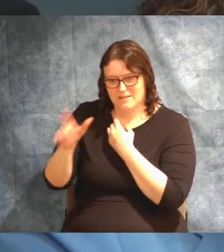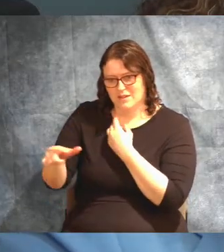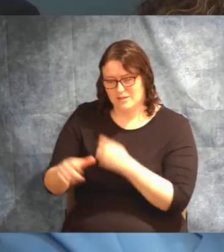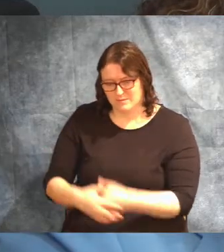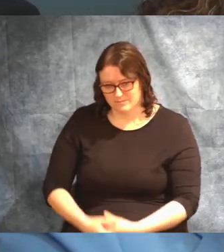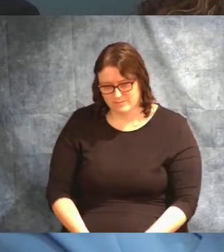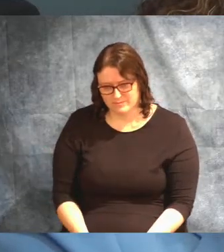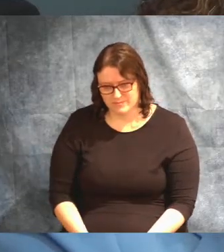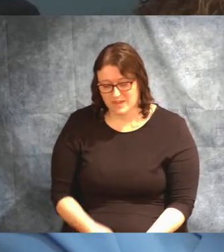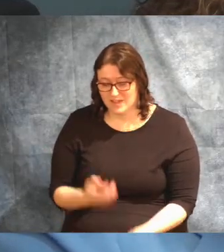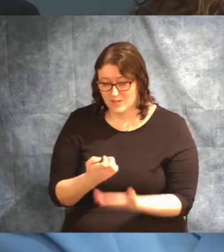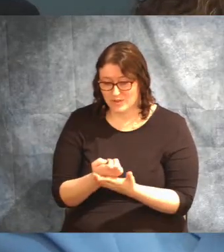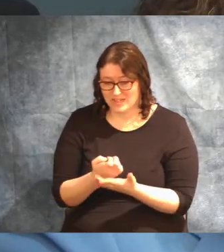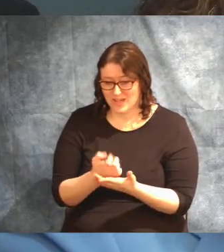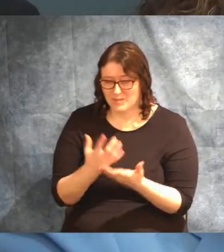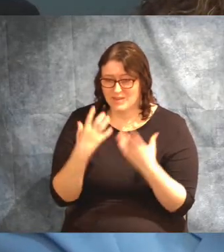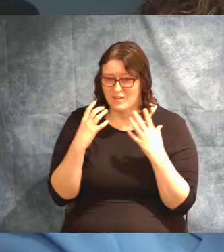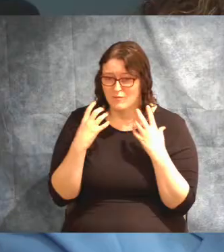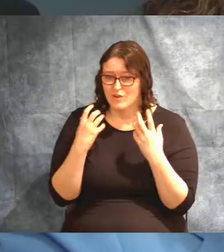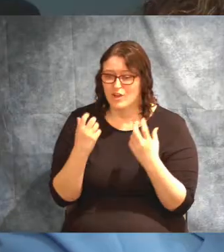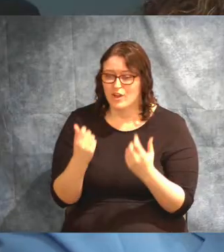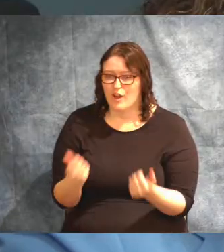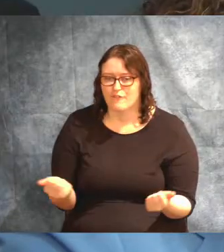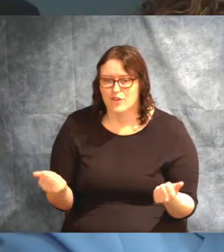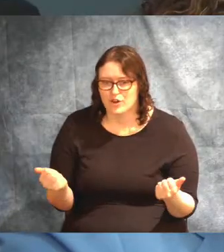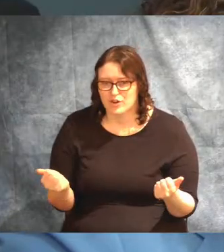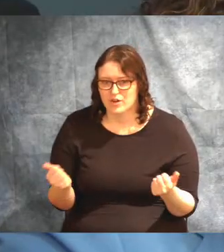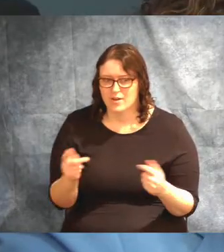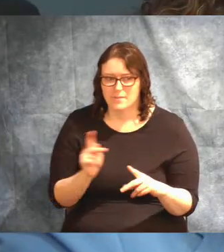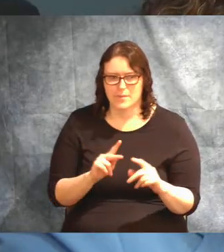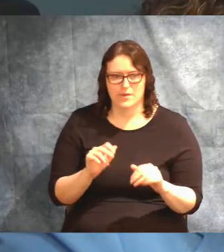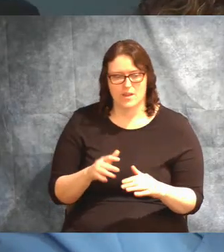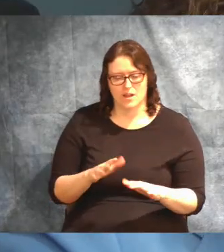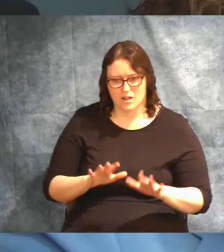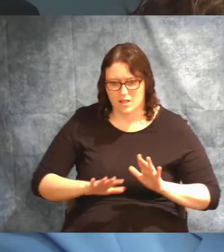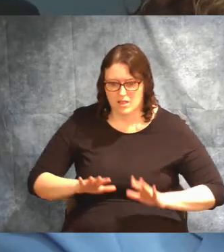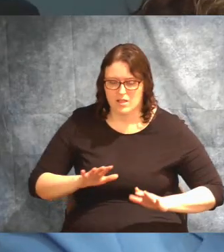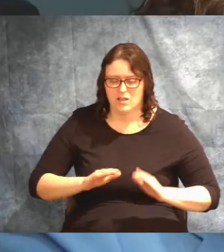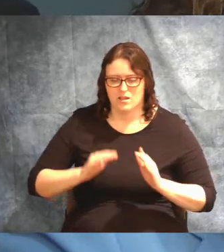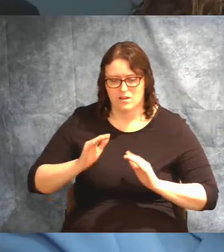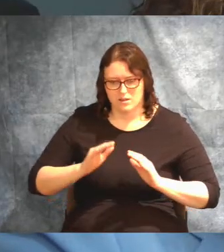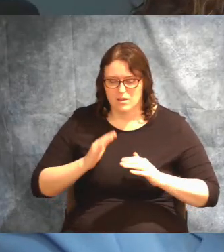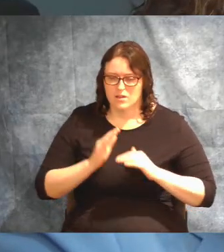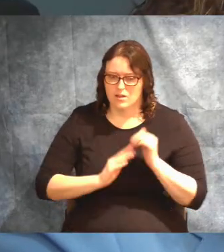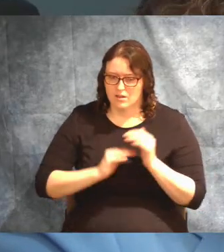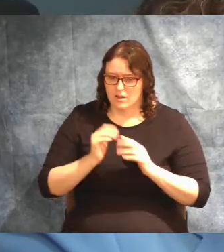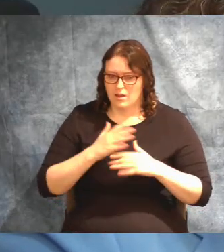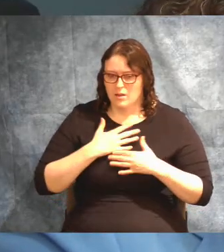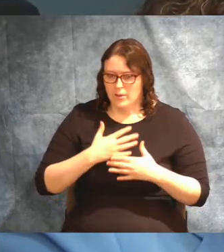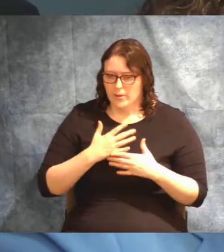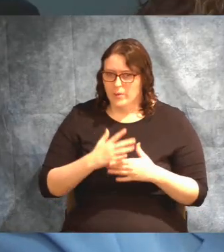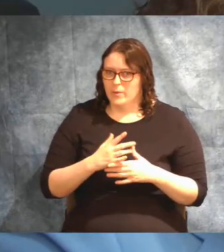so this economy can recover, so people can get on their feet and catch their breath. So I wanted